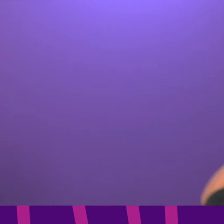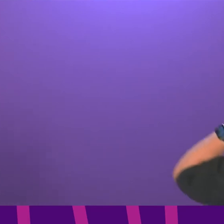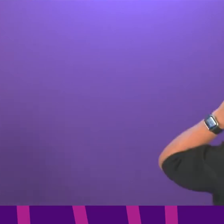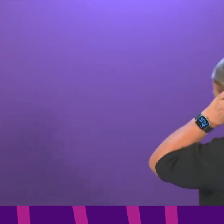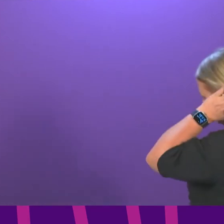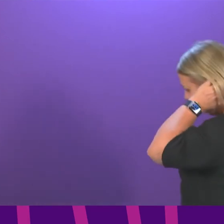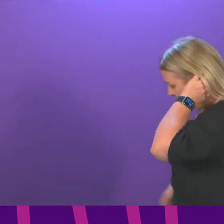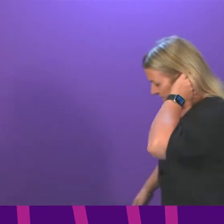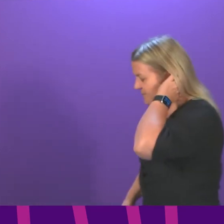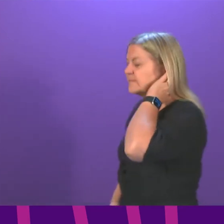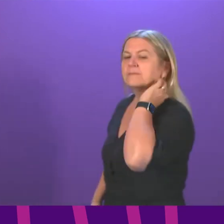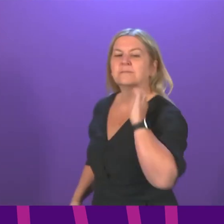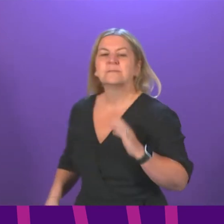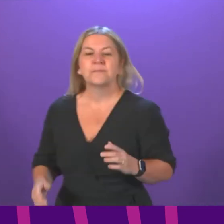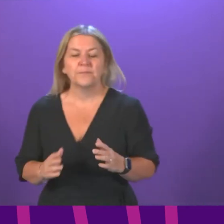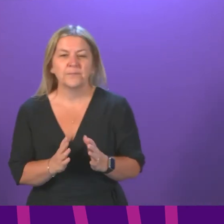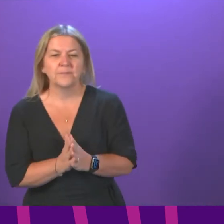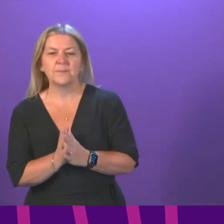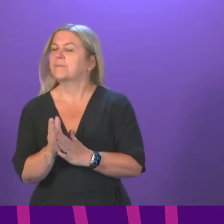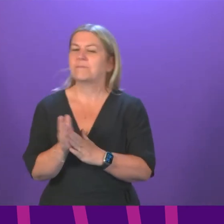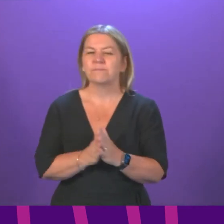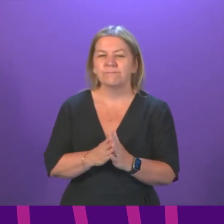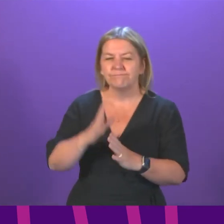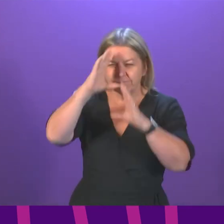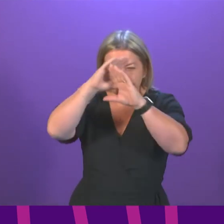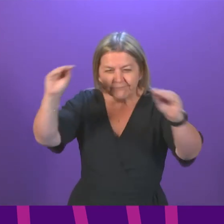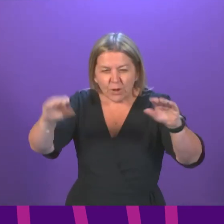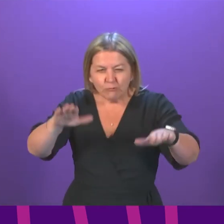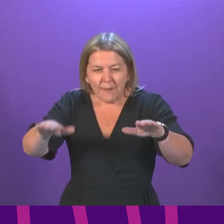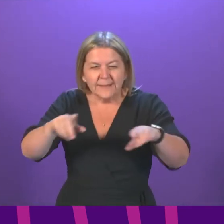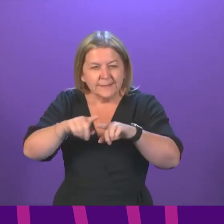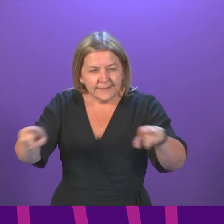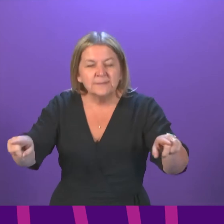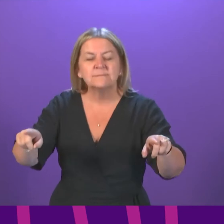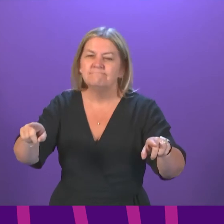Holyrood campus. I ask that members take care to observe the measures, including when entering